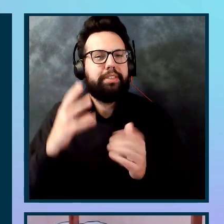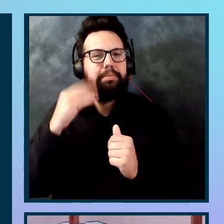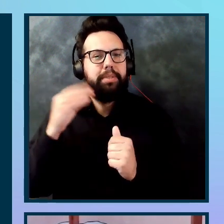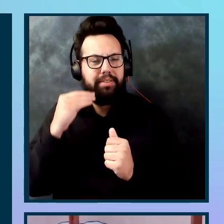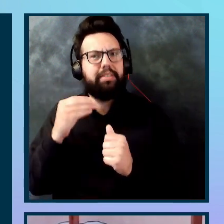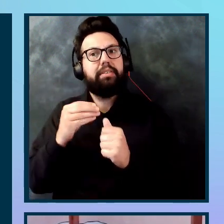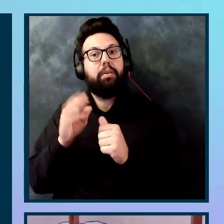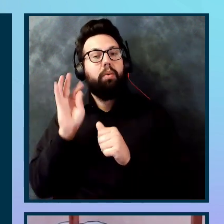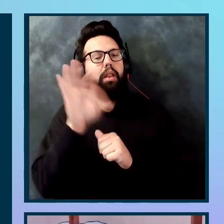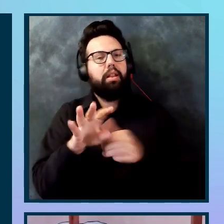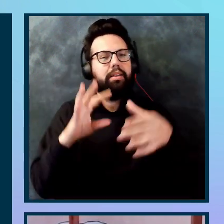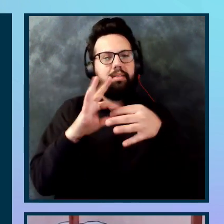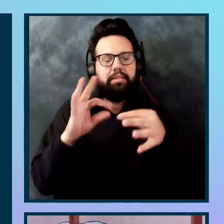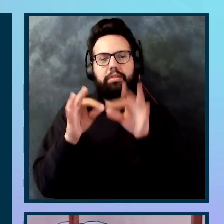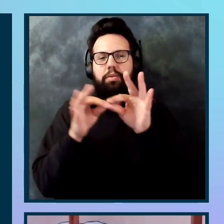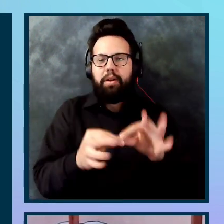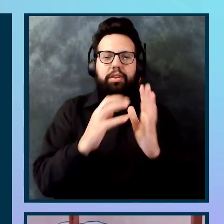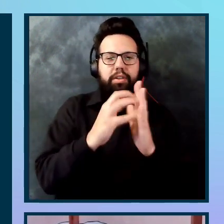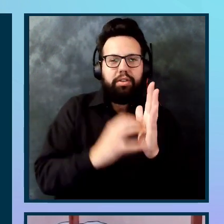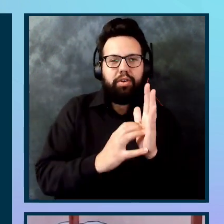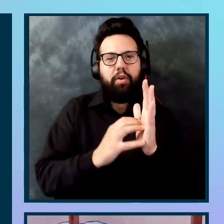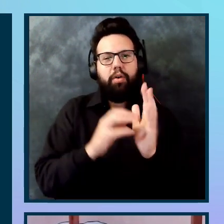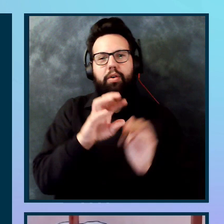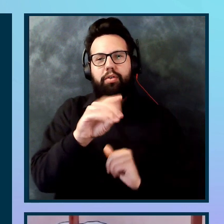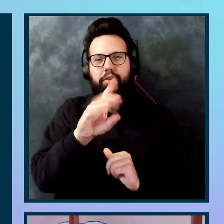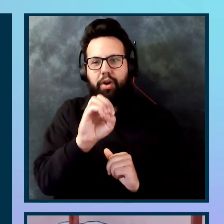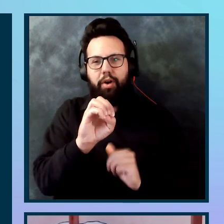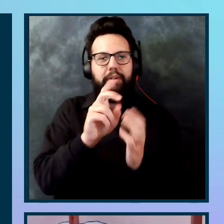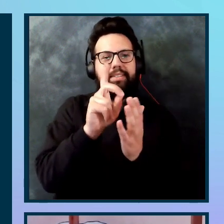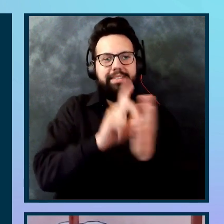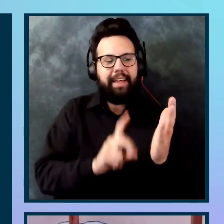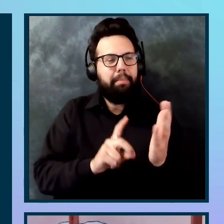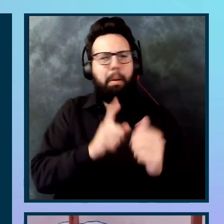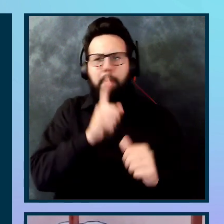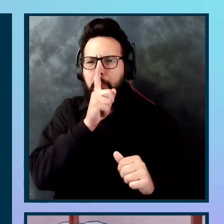rather than how they affect the experience for people with various disabilities, right?